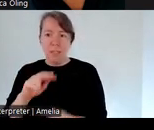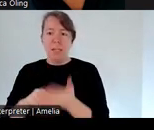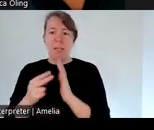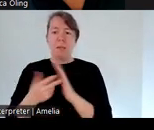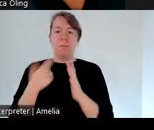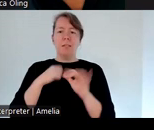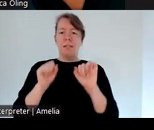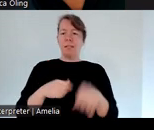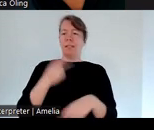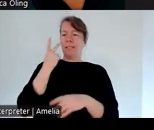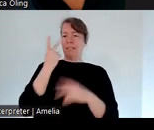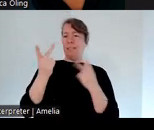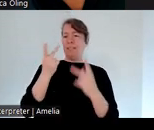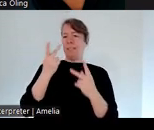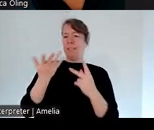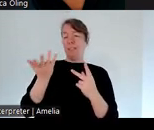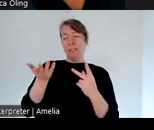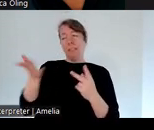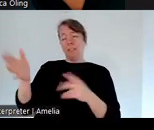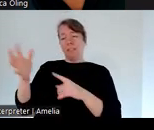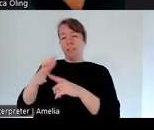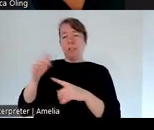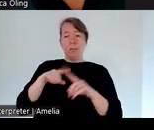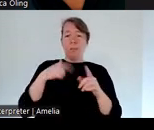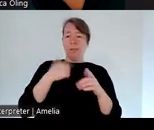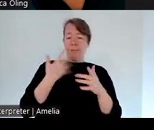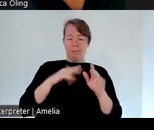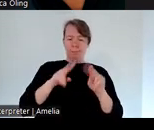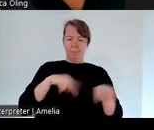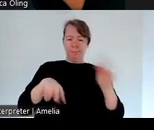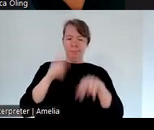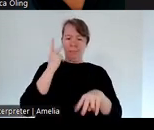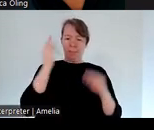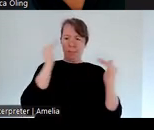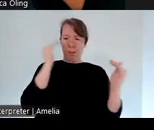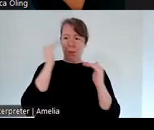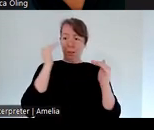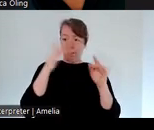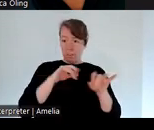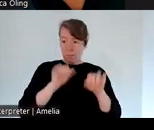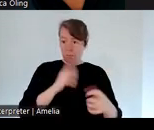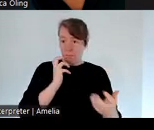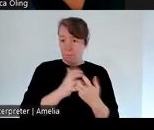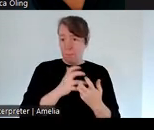knowledge that this is compatible with screen readers and not causing immediate issues.